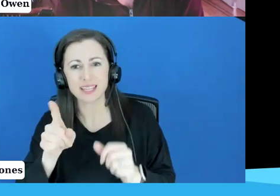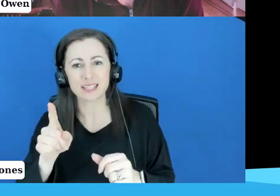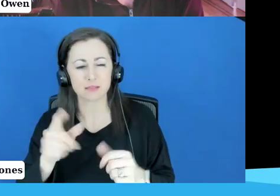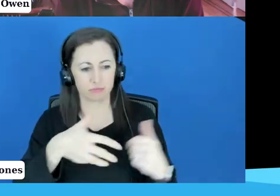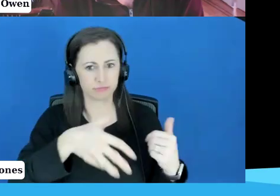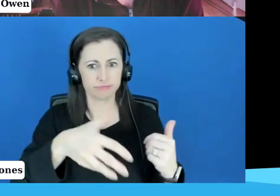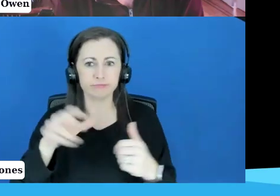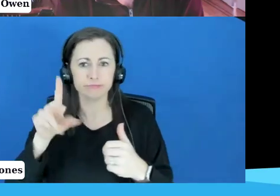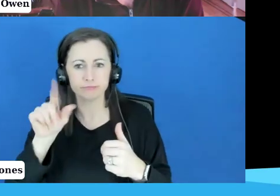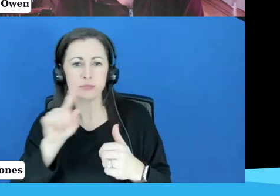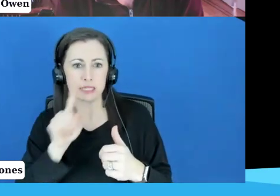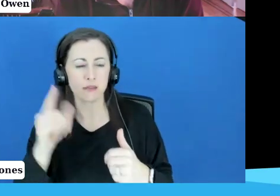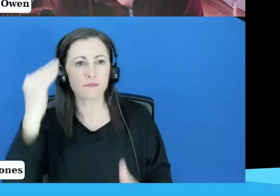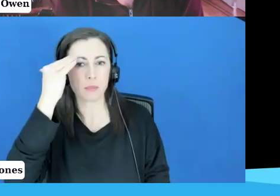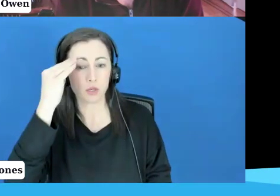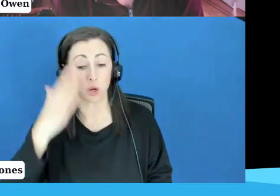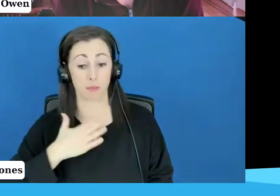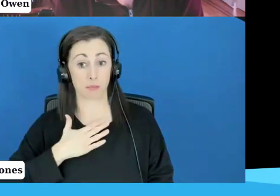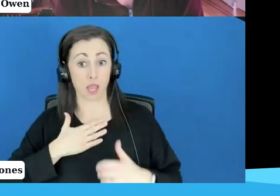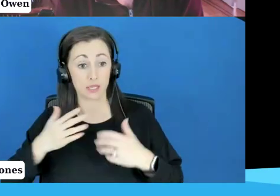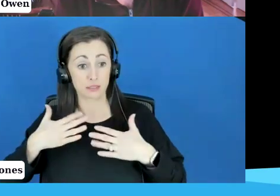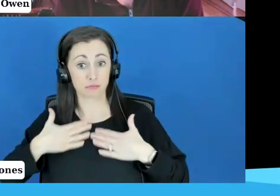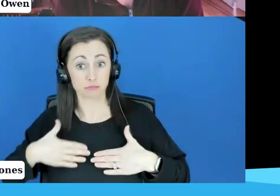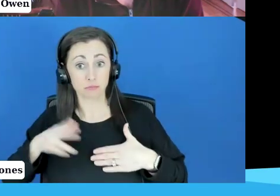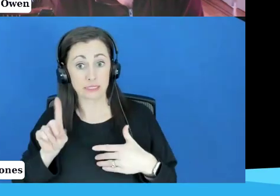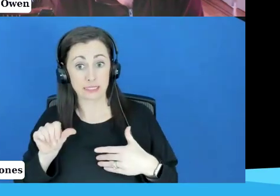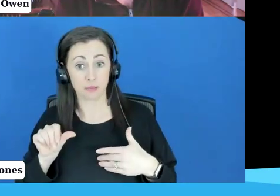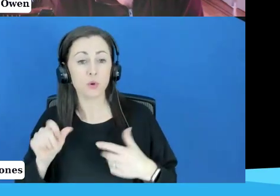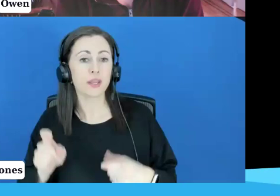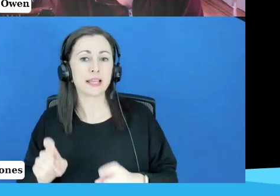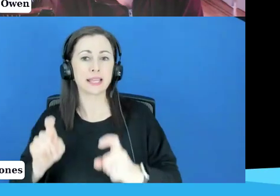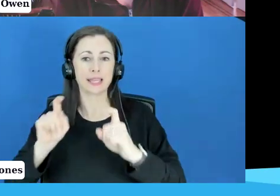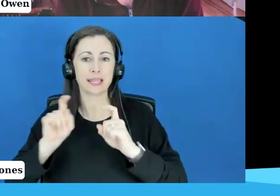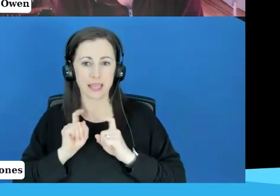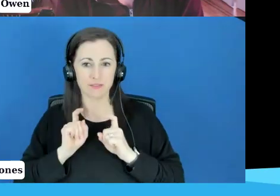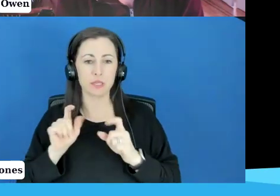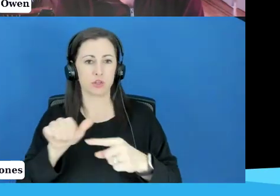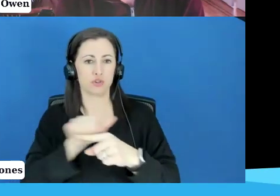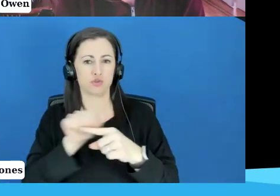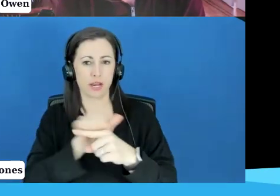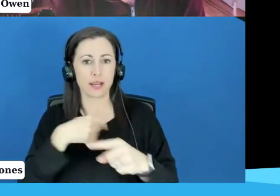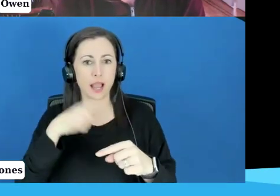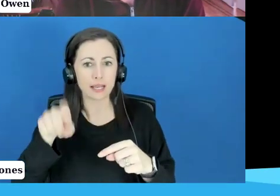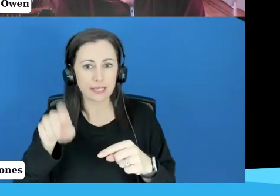It turns out my disabled body has actually given me the precise training I need to be Otto's mom.